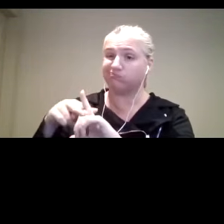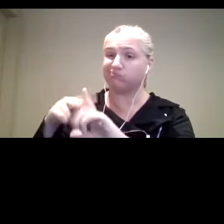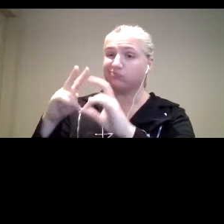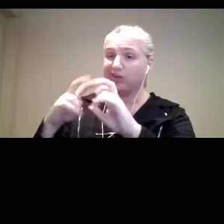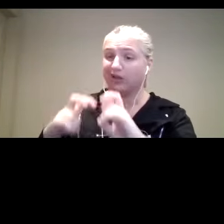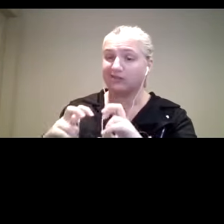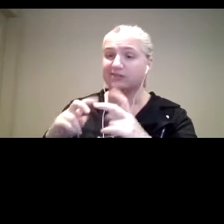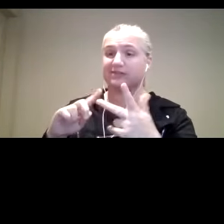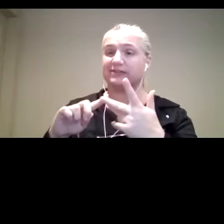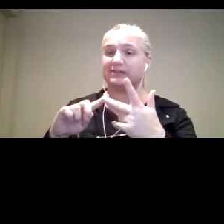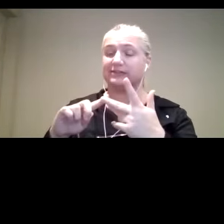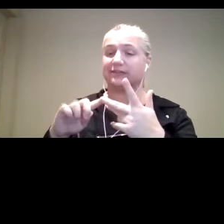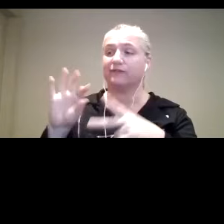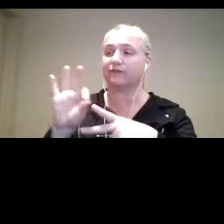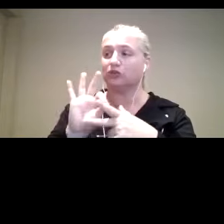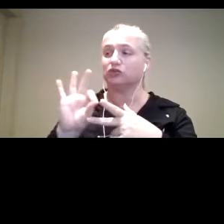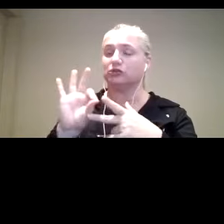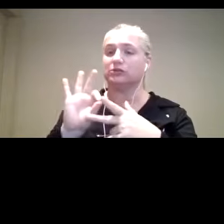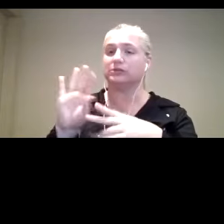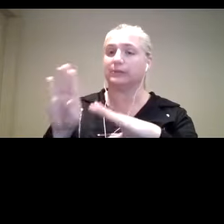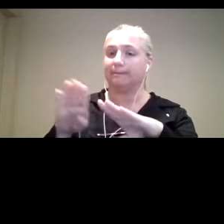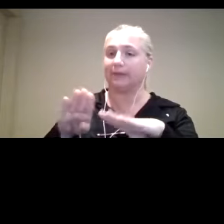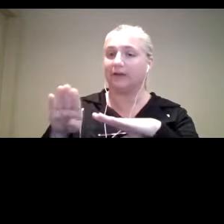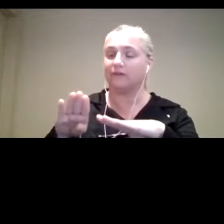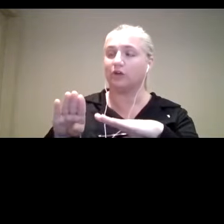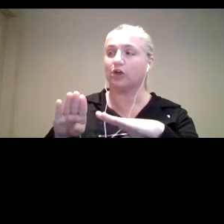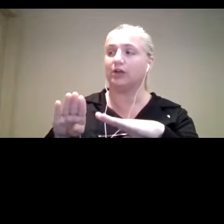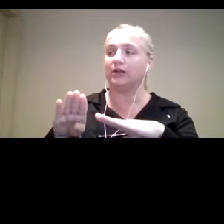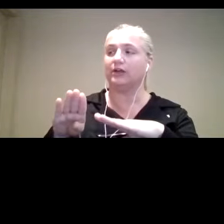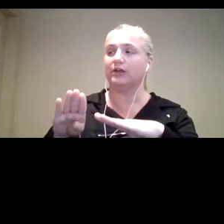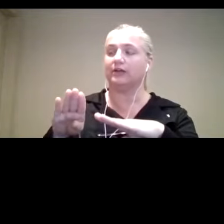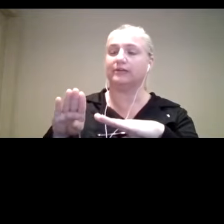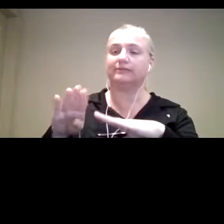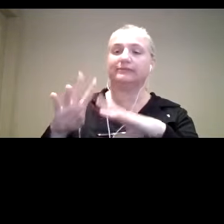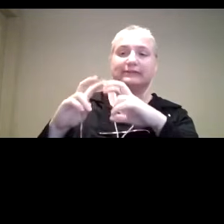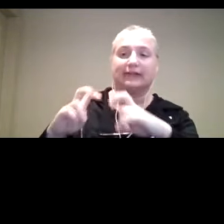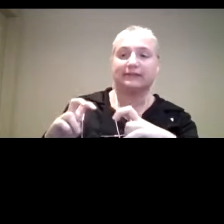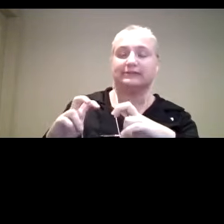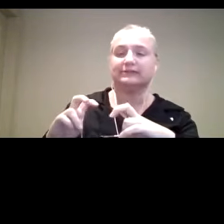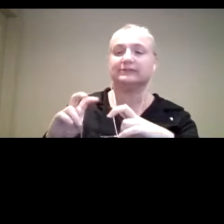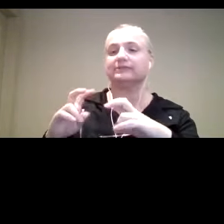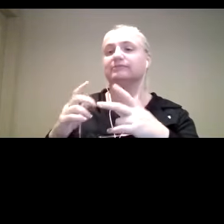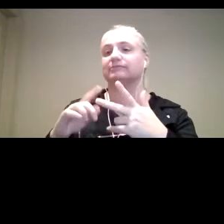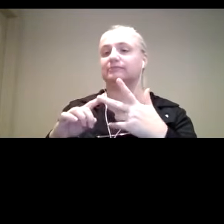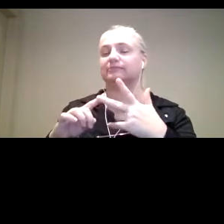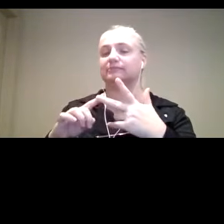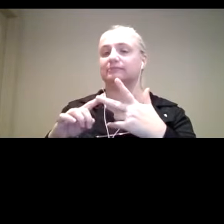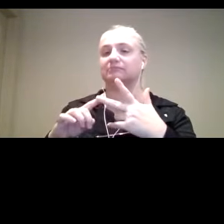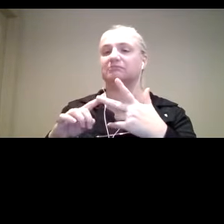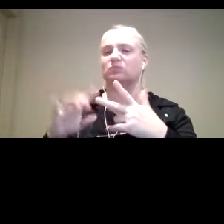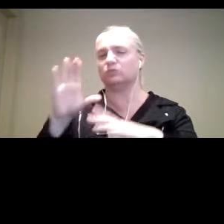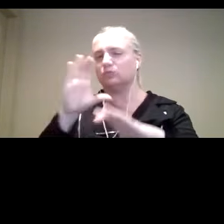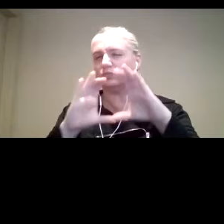functional behavior assessment and analysis. There's great information that can be learned from those pieces.